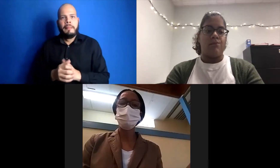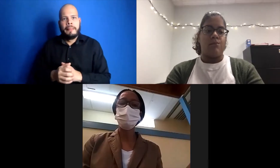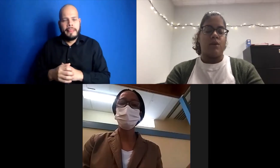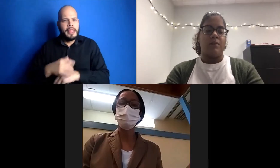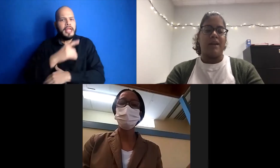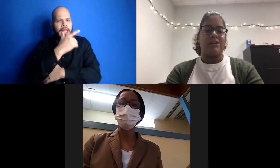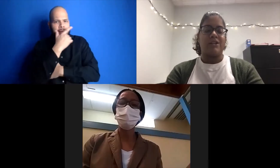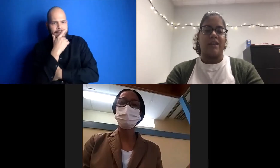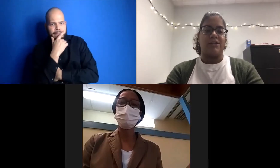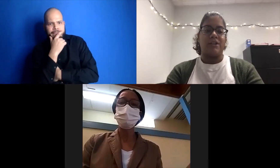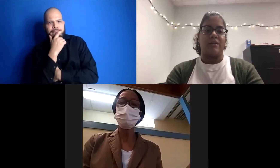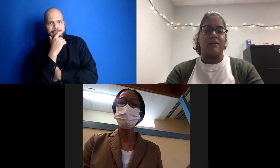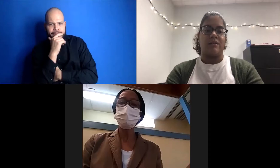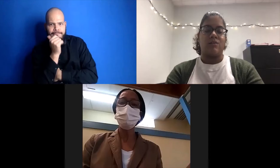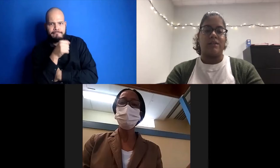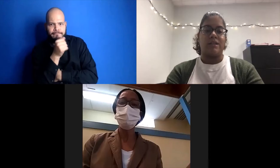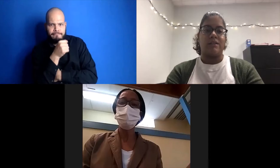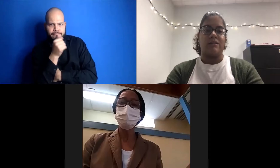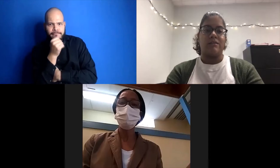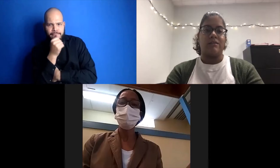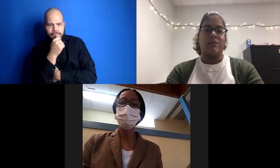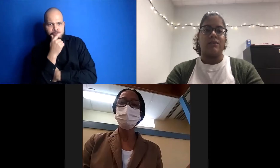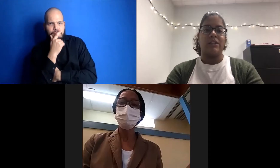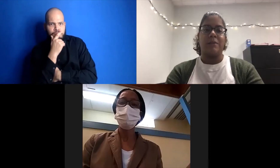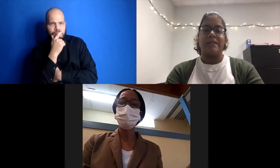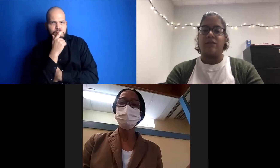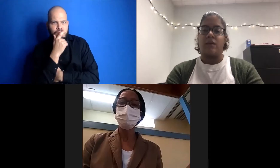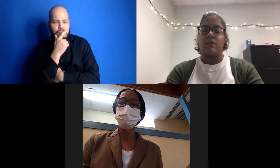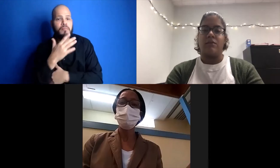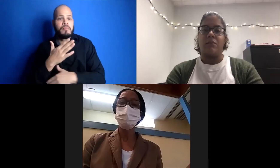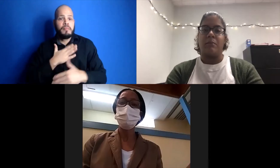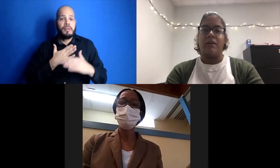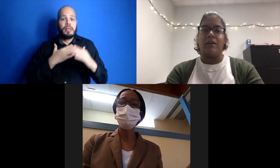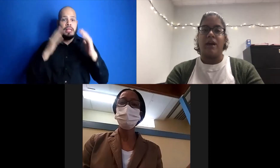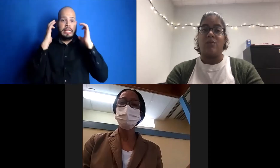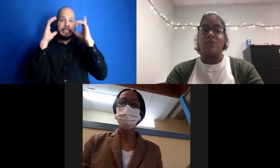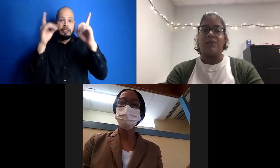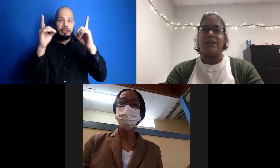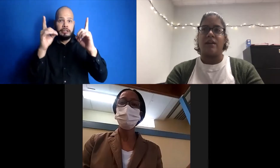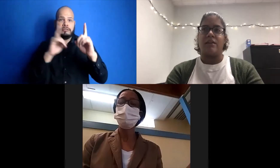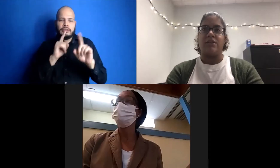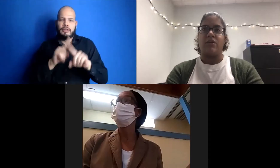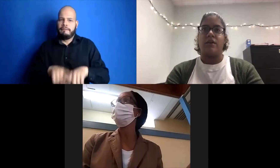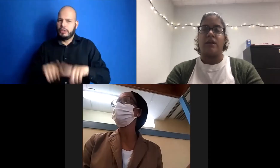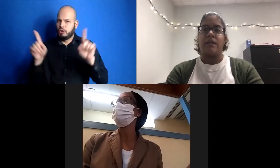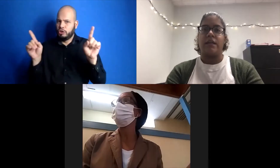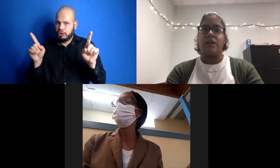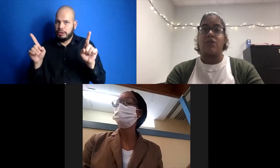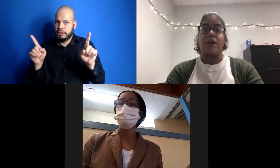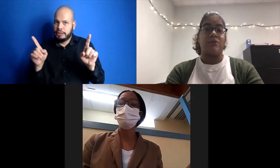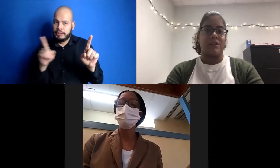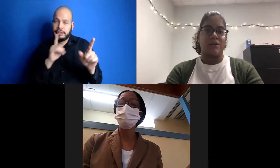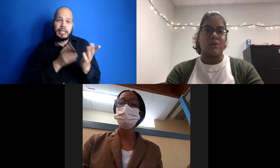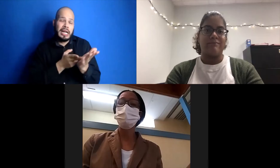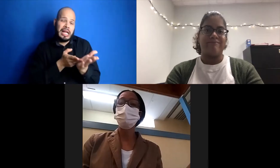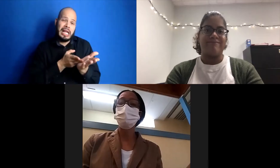well in my education it wasn't it was a little bit different but I will say during graduate school